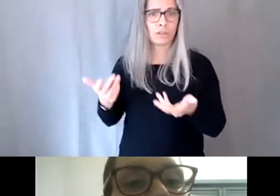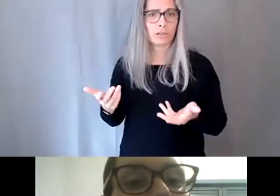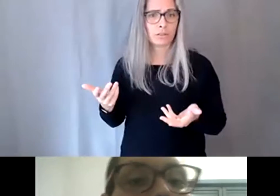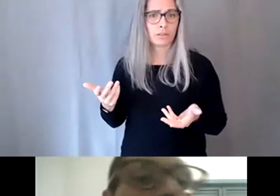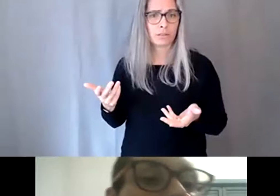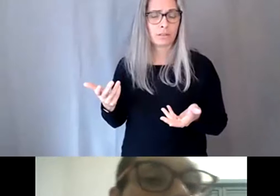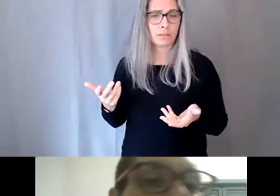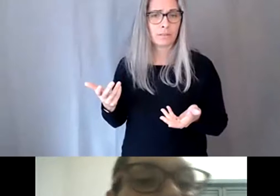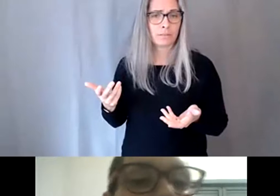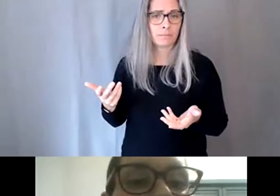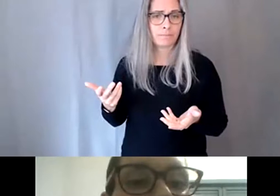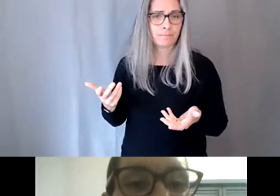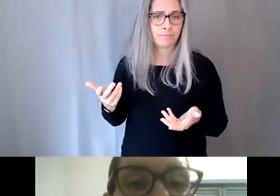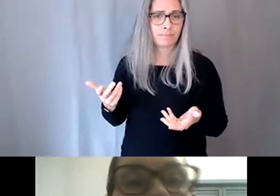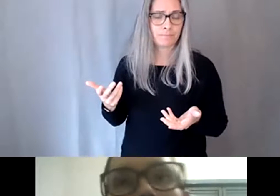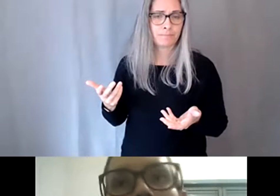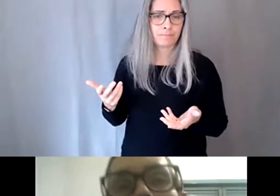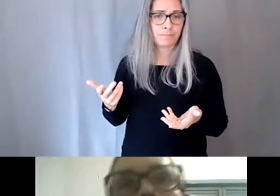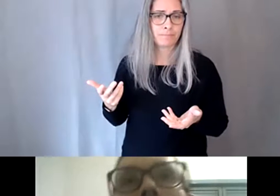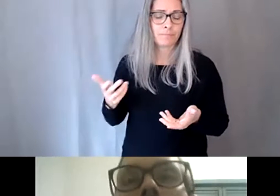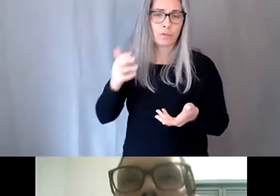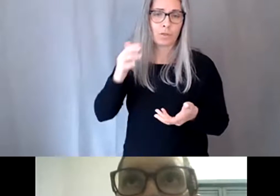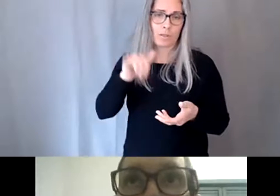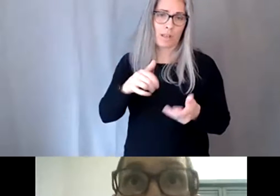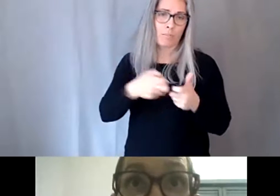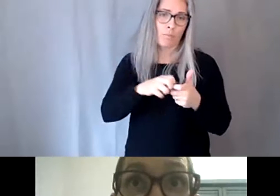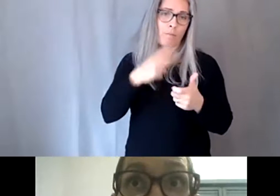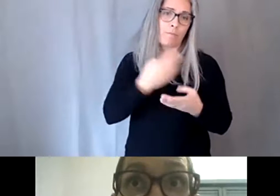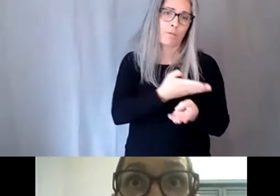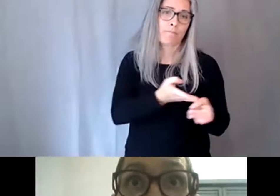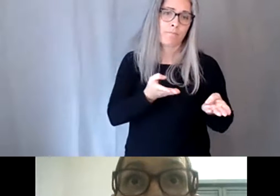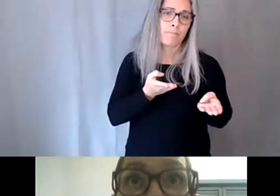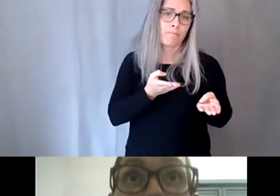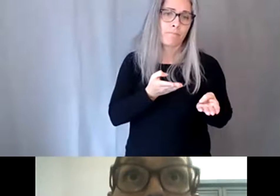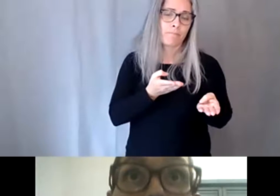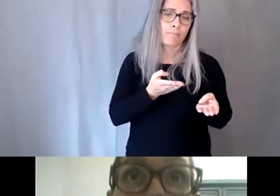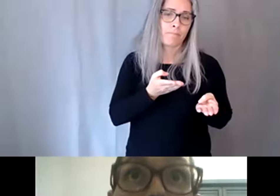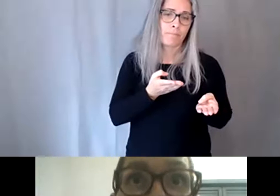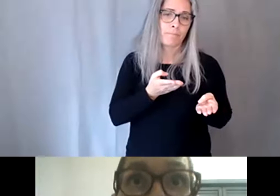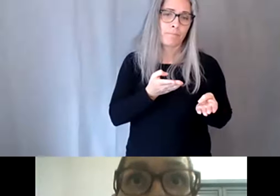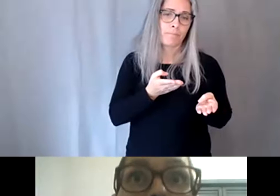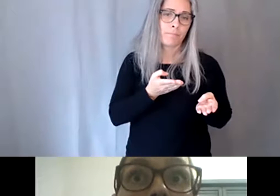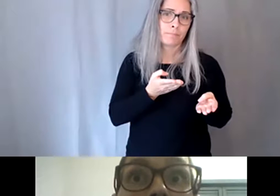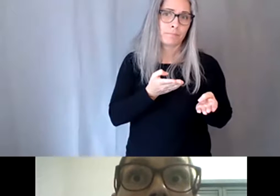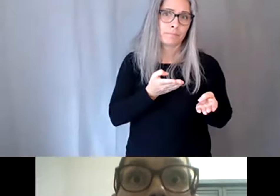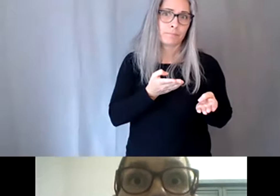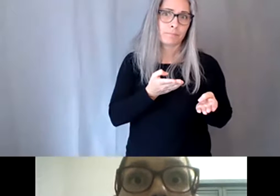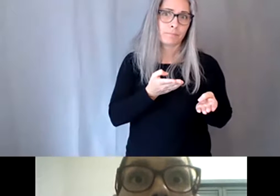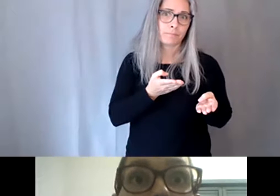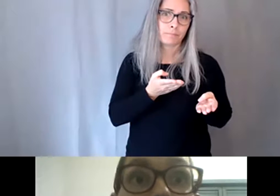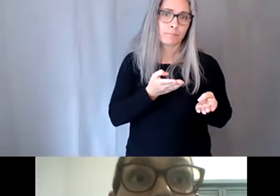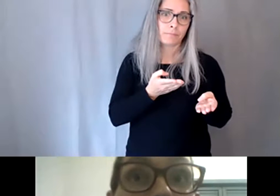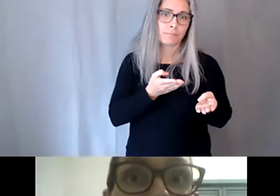epidemics of COVID-19 and I think that we have